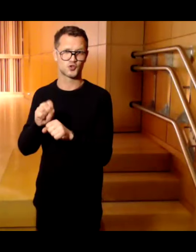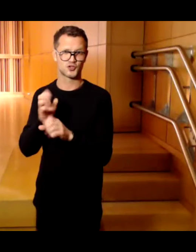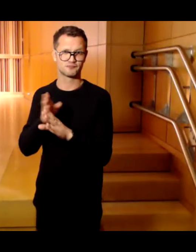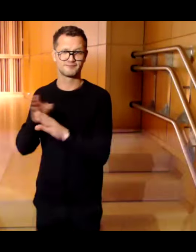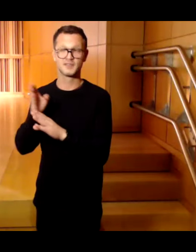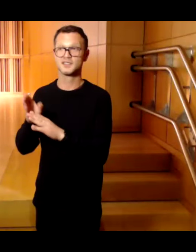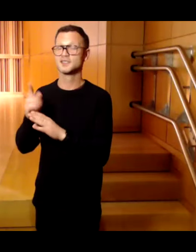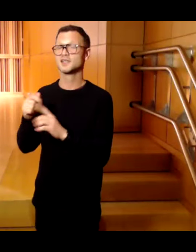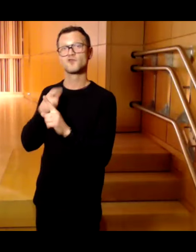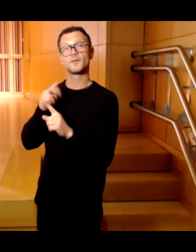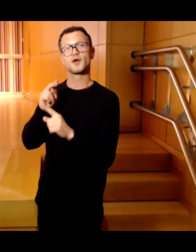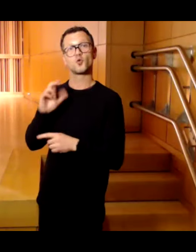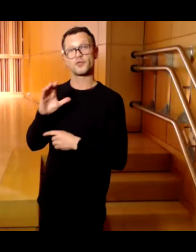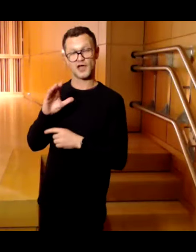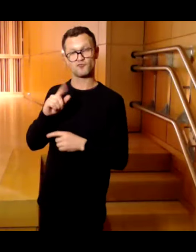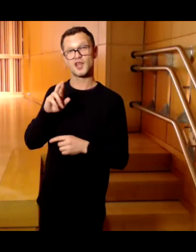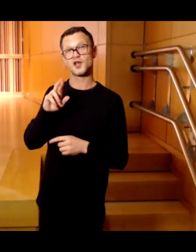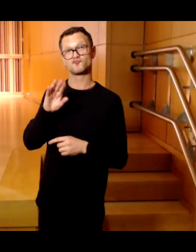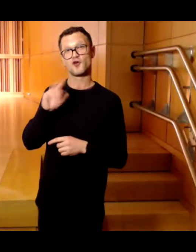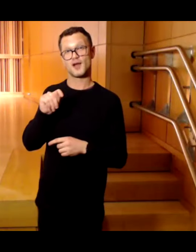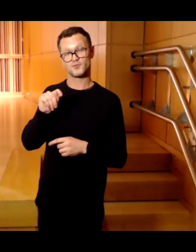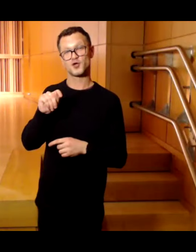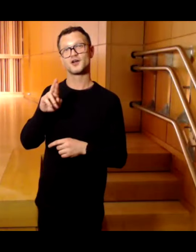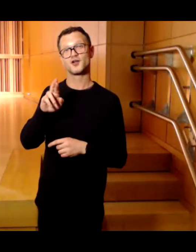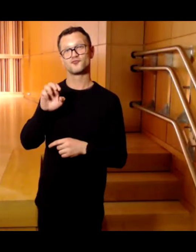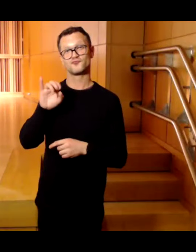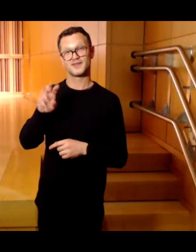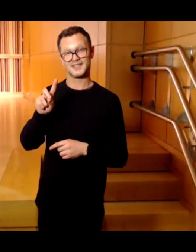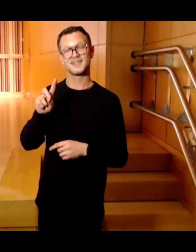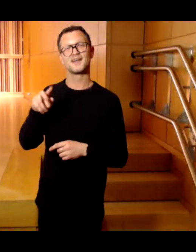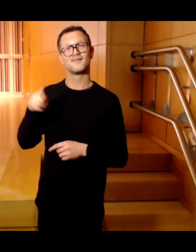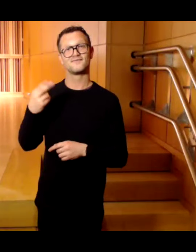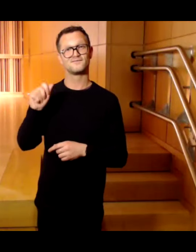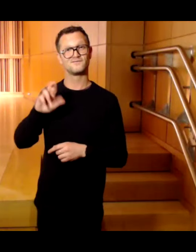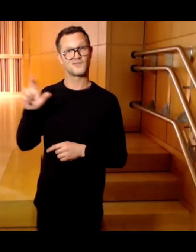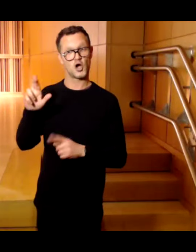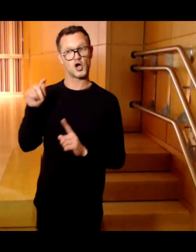Named Robert Reed Farr. Who have you noted, was not only super smart.